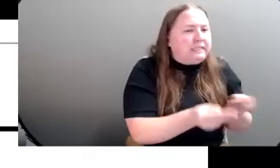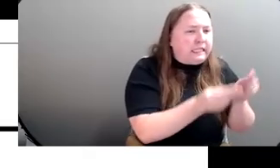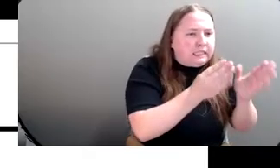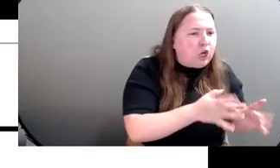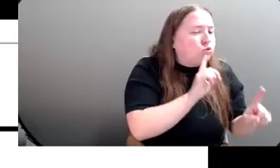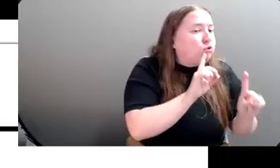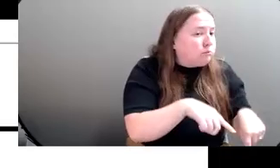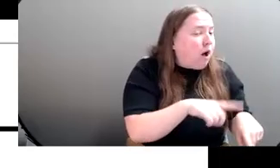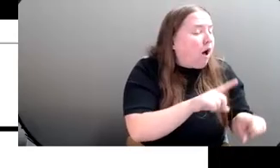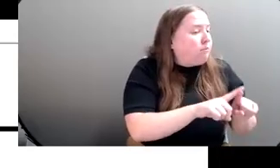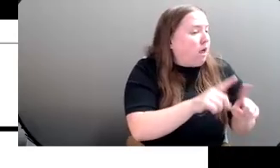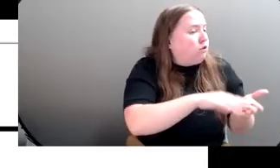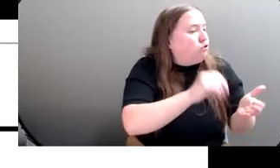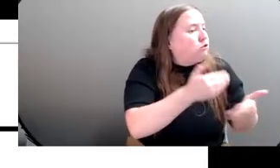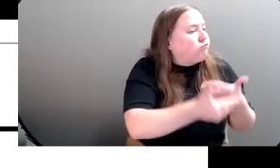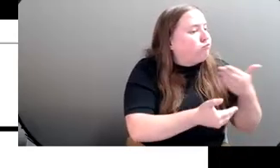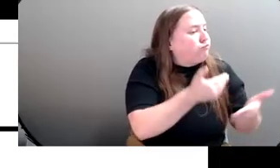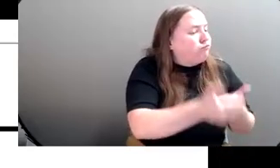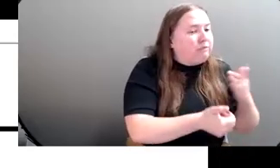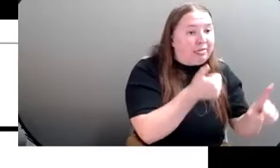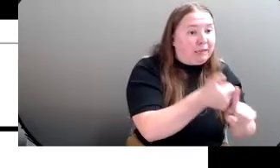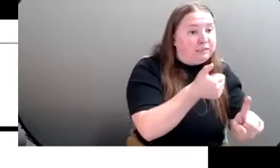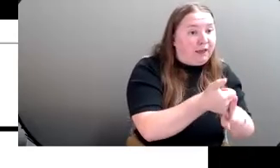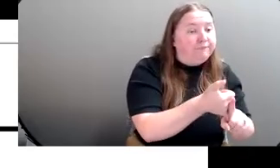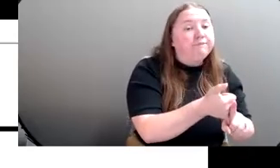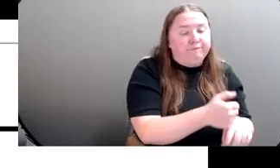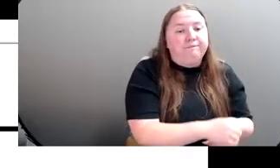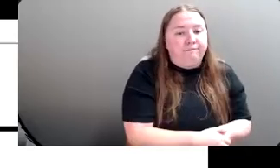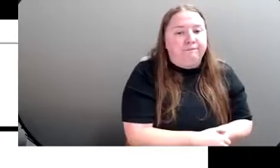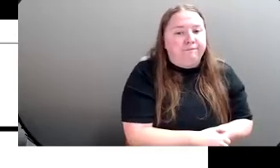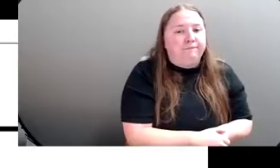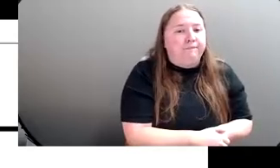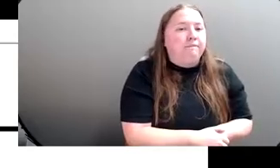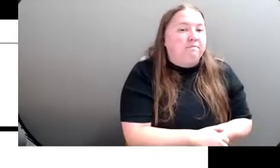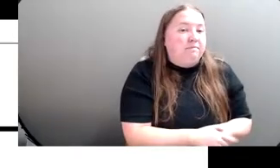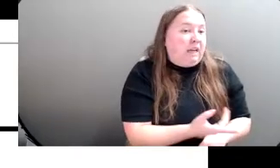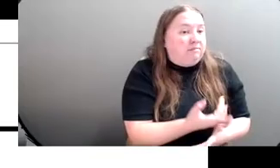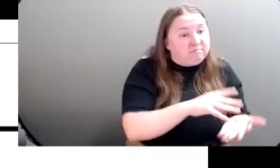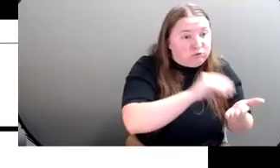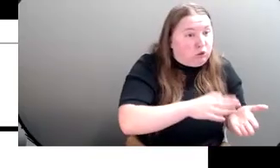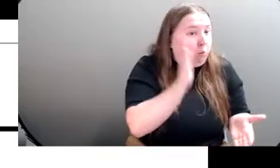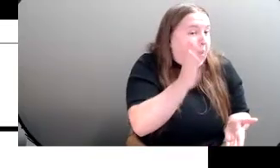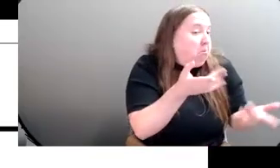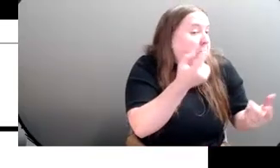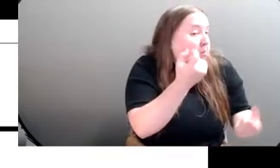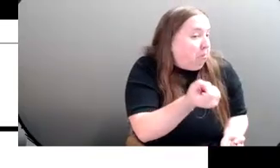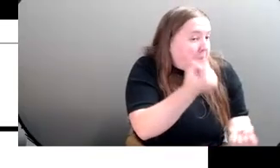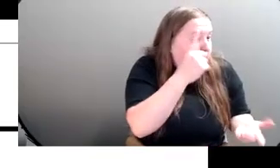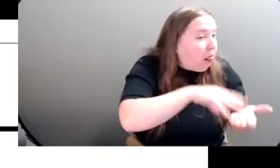They just work through them themselves. And then they, you know, supposedly learn, the content in the modules.